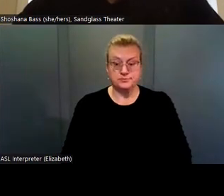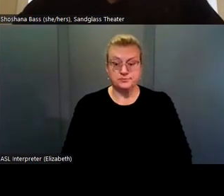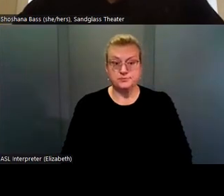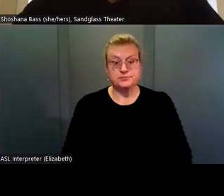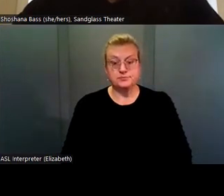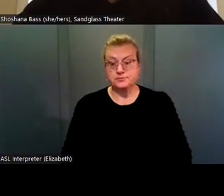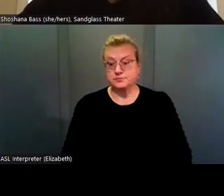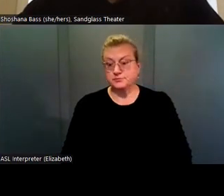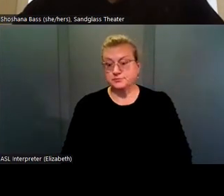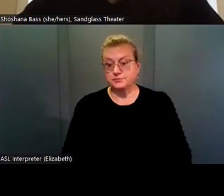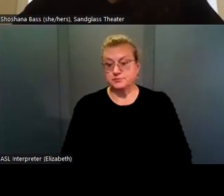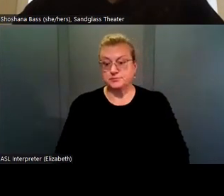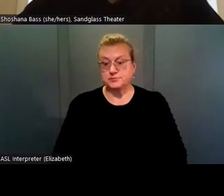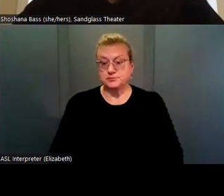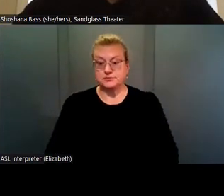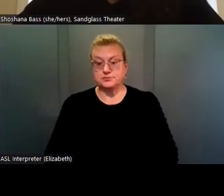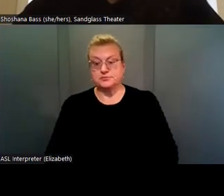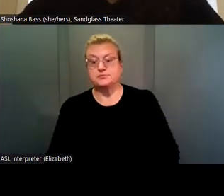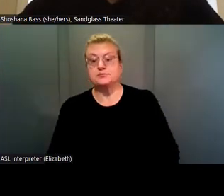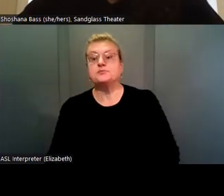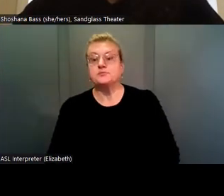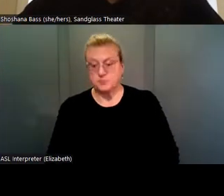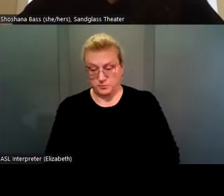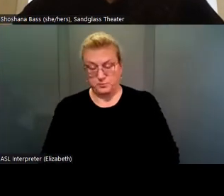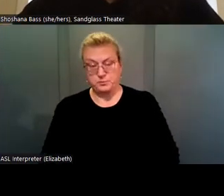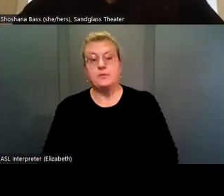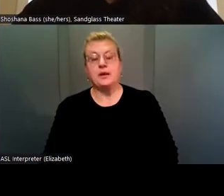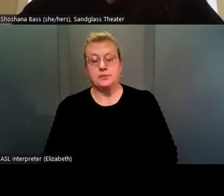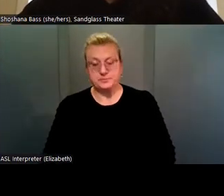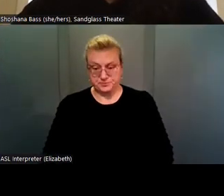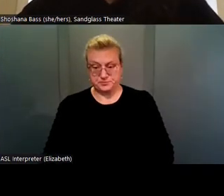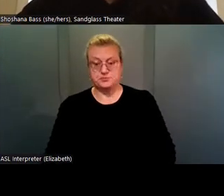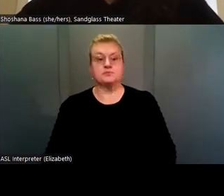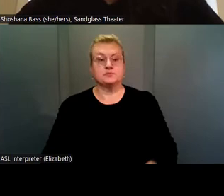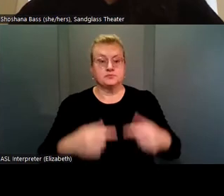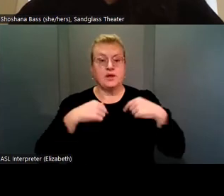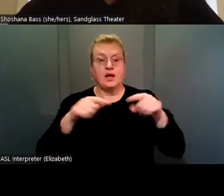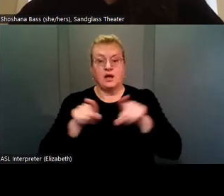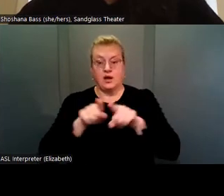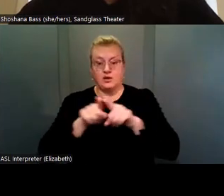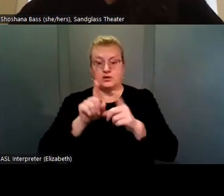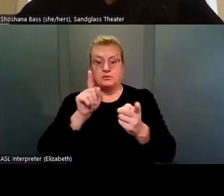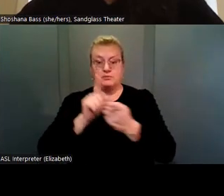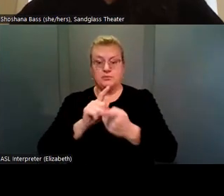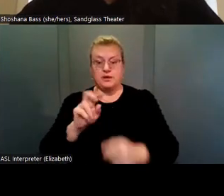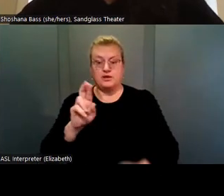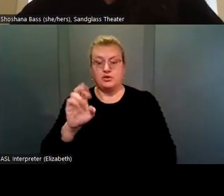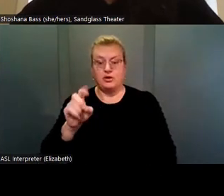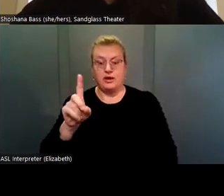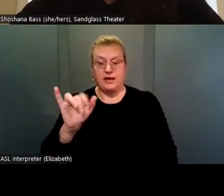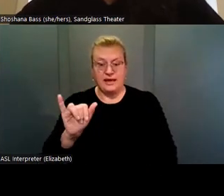And I'll put you on... Okay. - Yeah. Well, so I also met Randy Fippinger at Idea Swap,